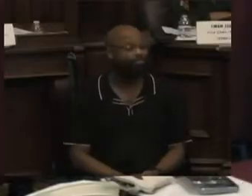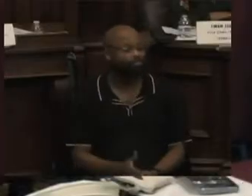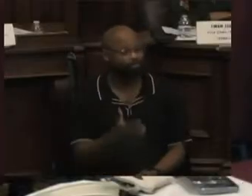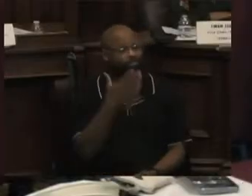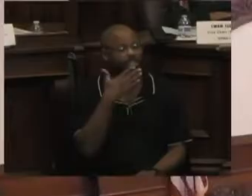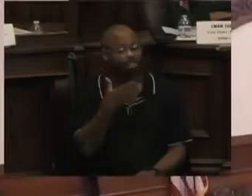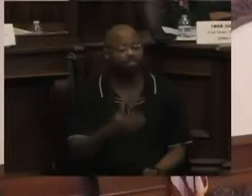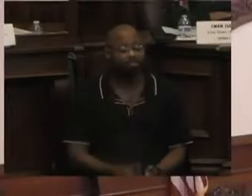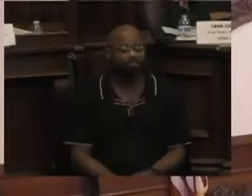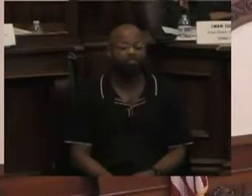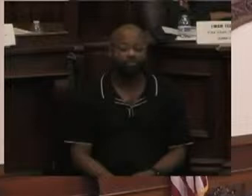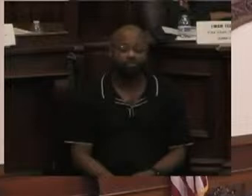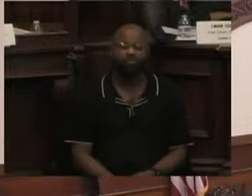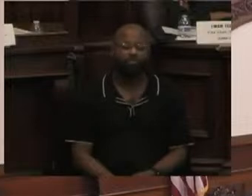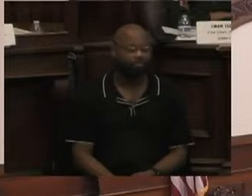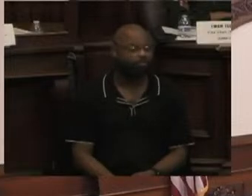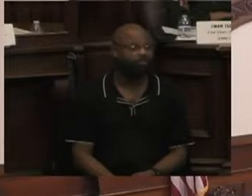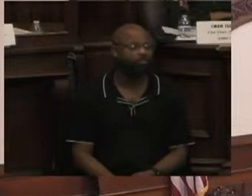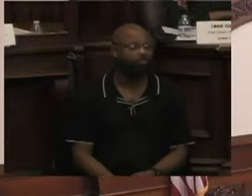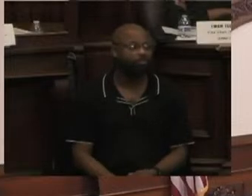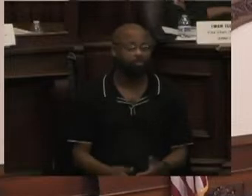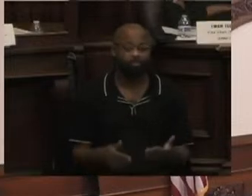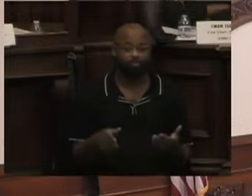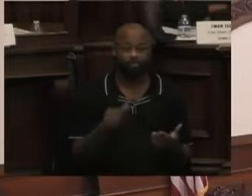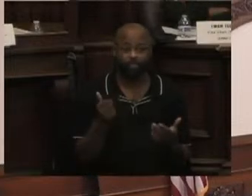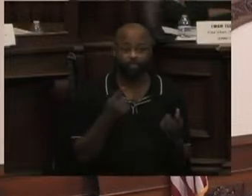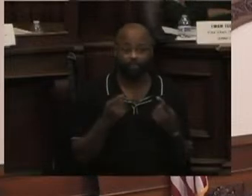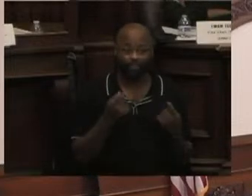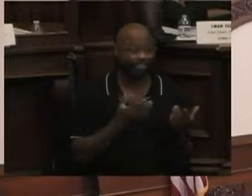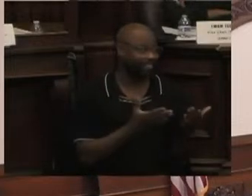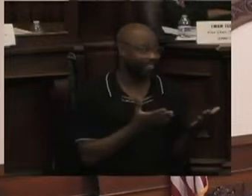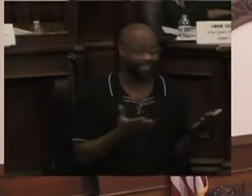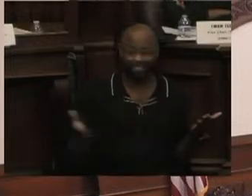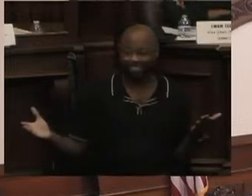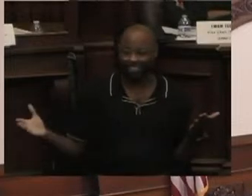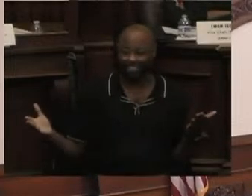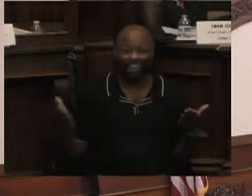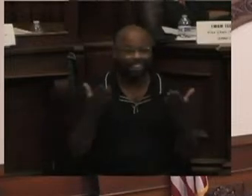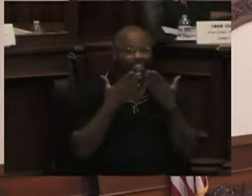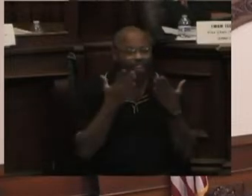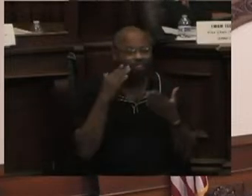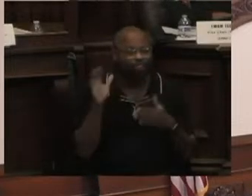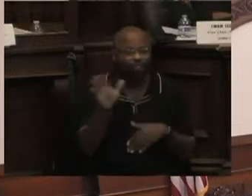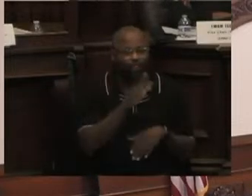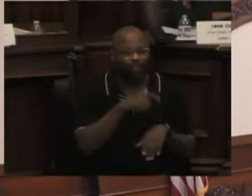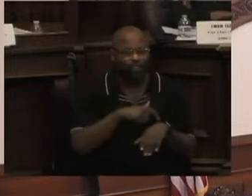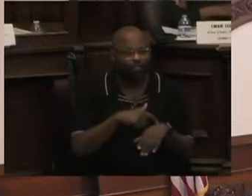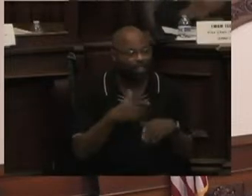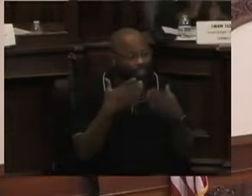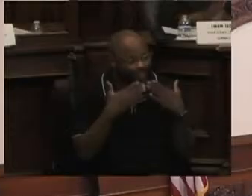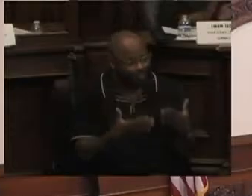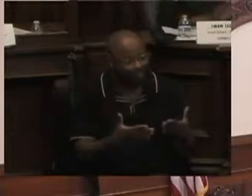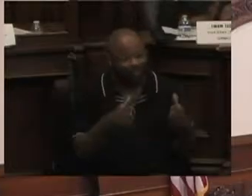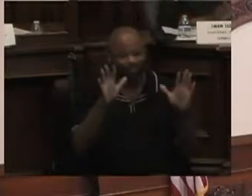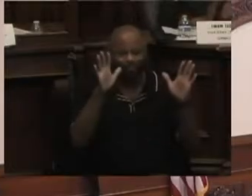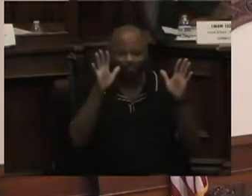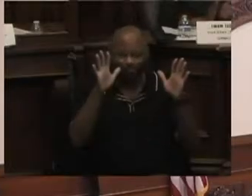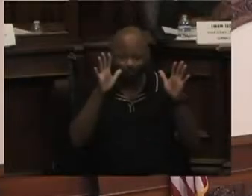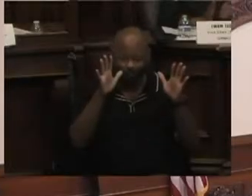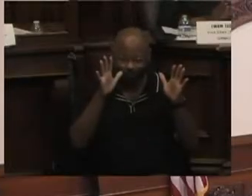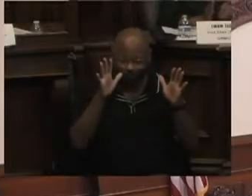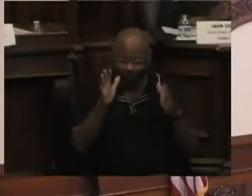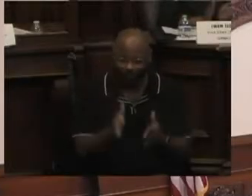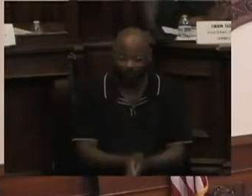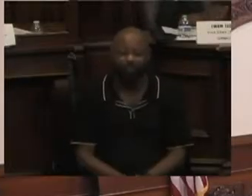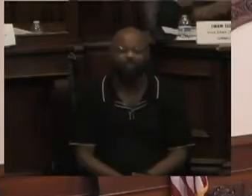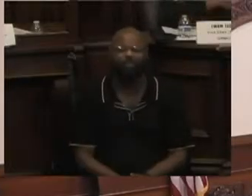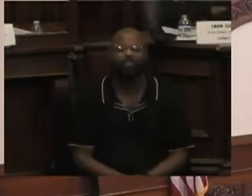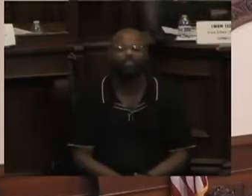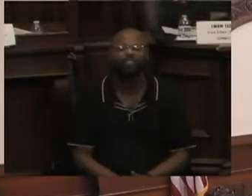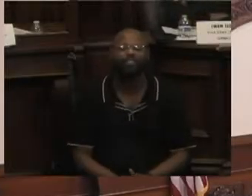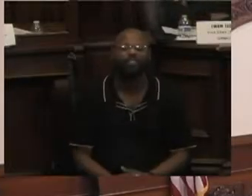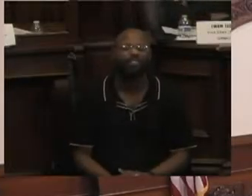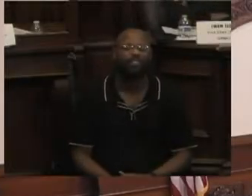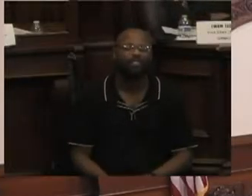board and for the PAB. Anything